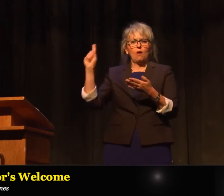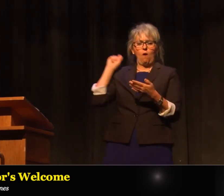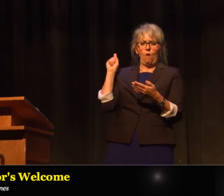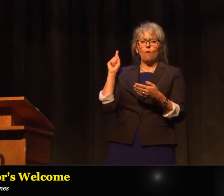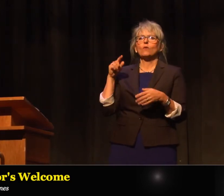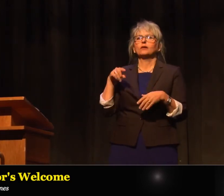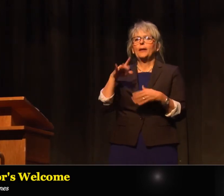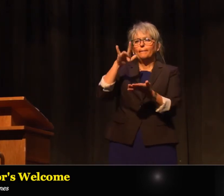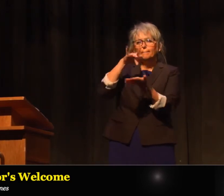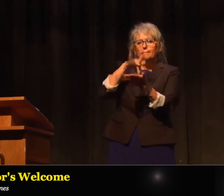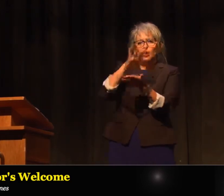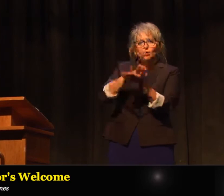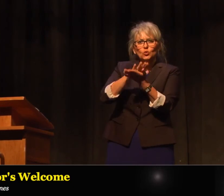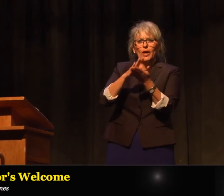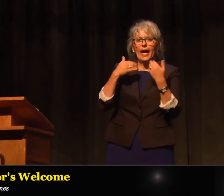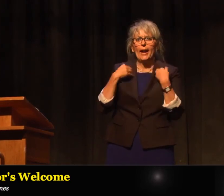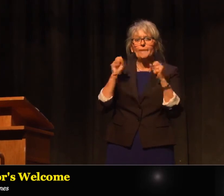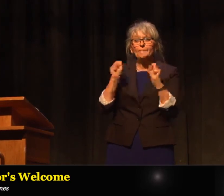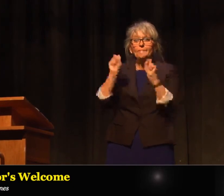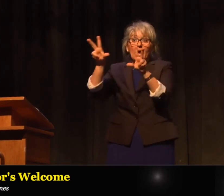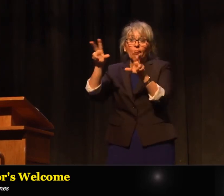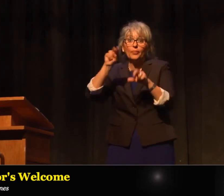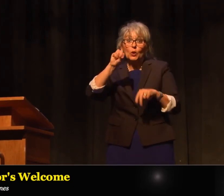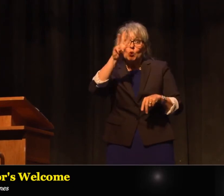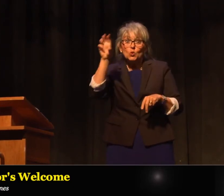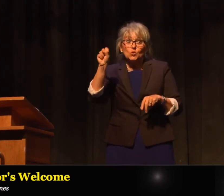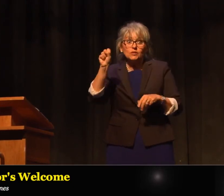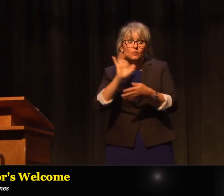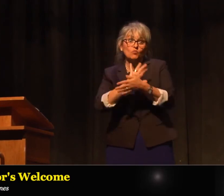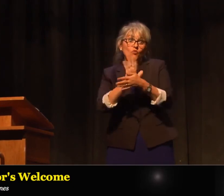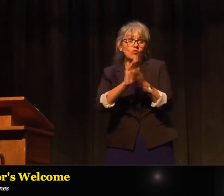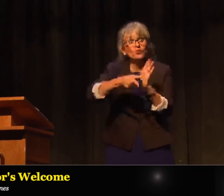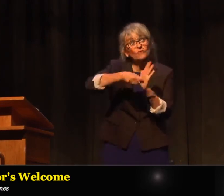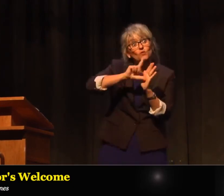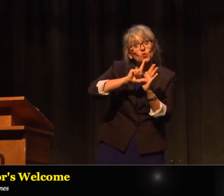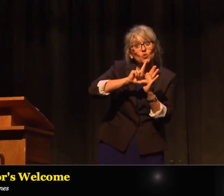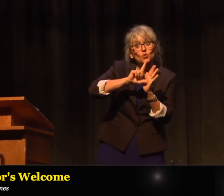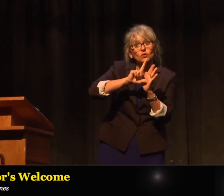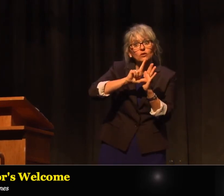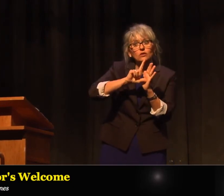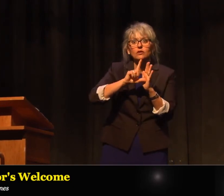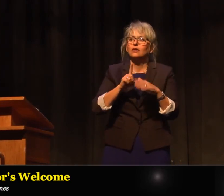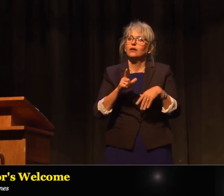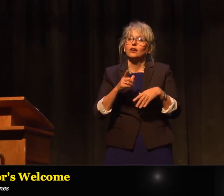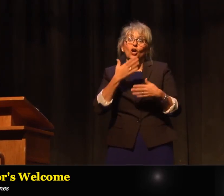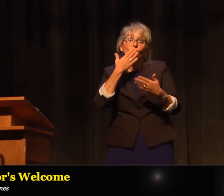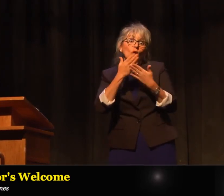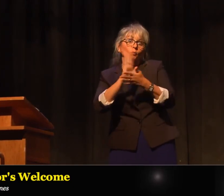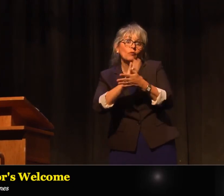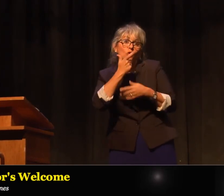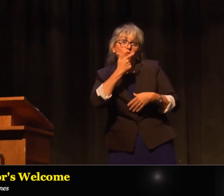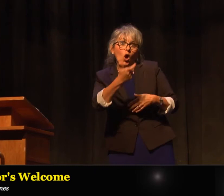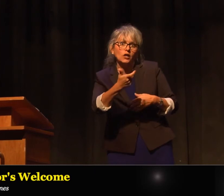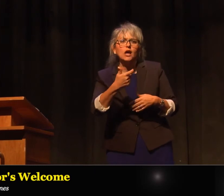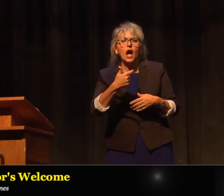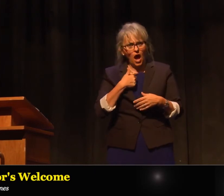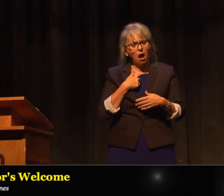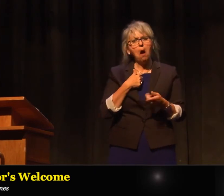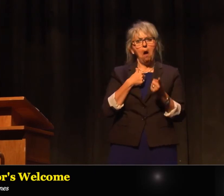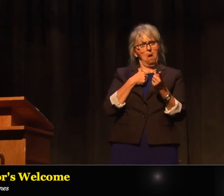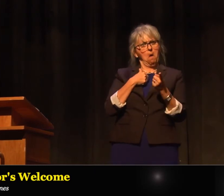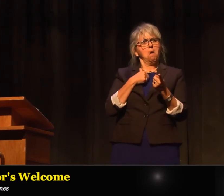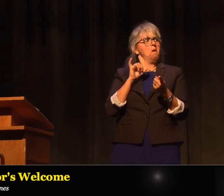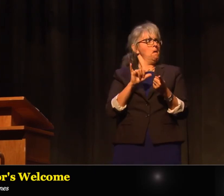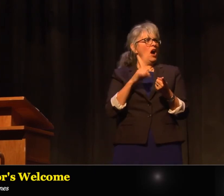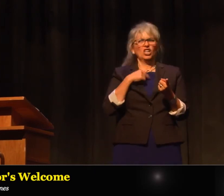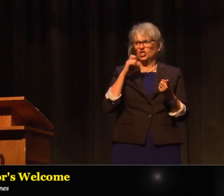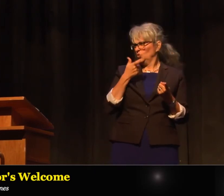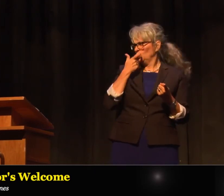Few weeks ago, in middle school, they had Panther news, a movie review, good movie to watch.